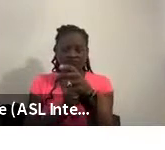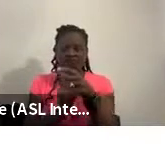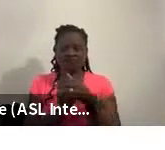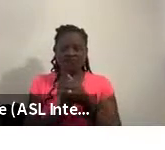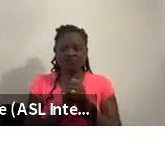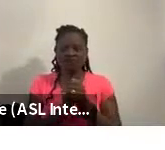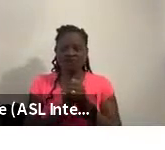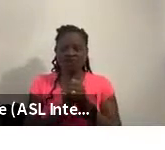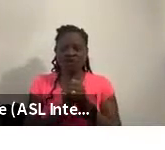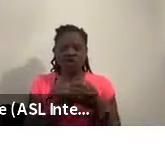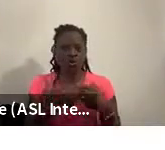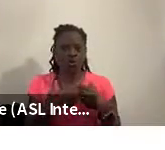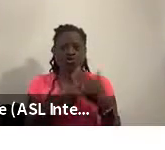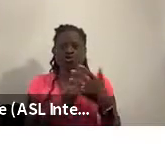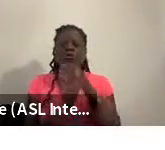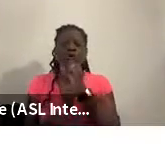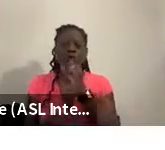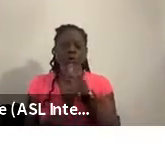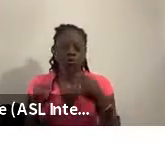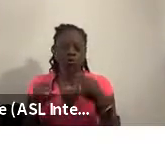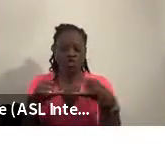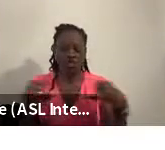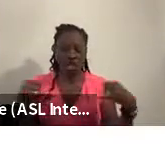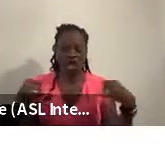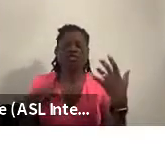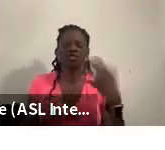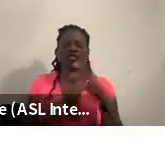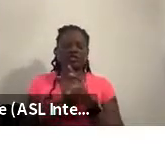The orange line is sixty five to seventy four year olds.